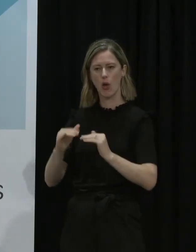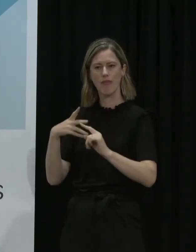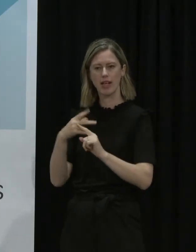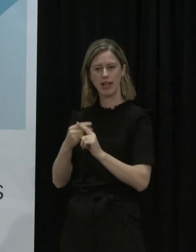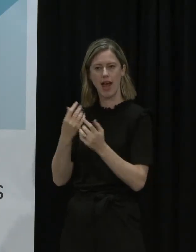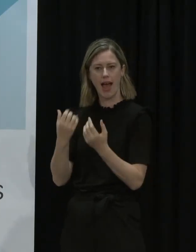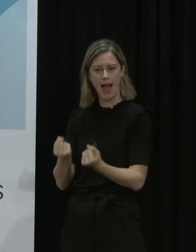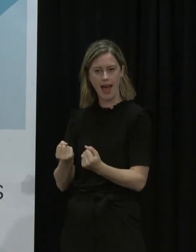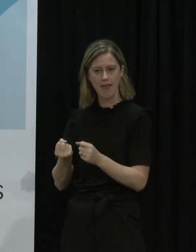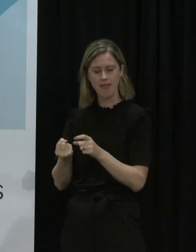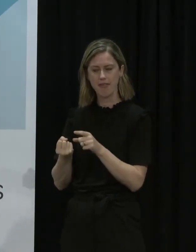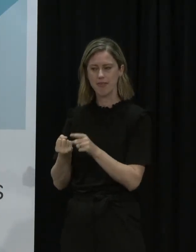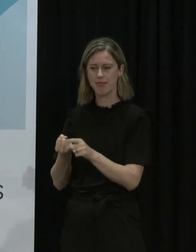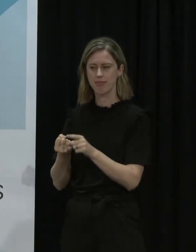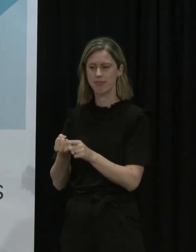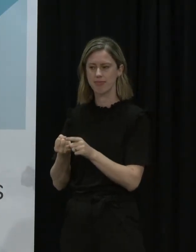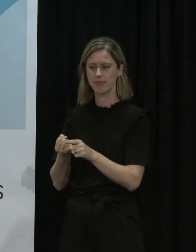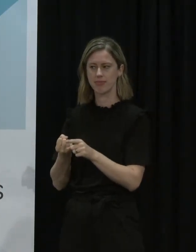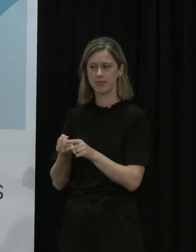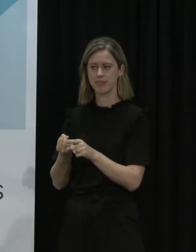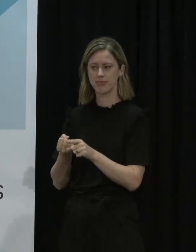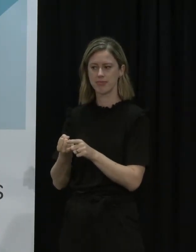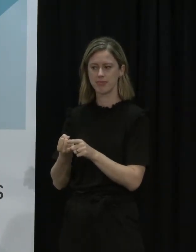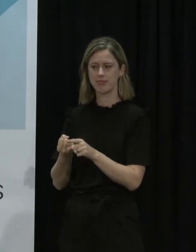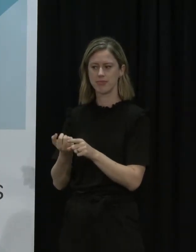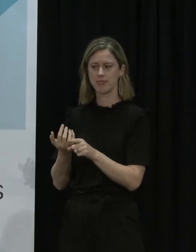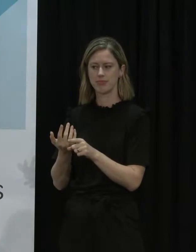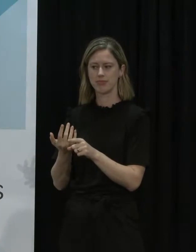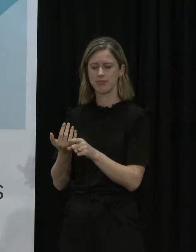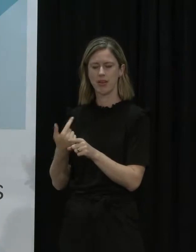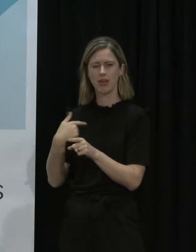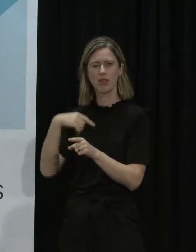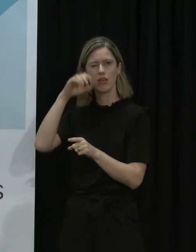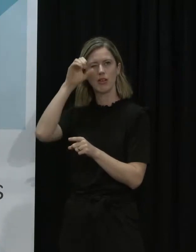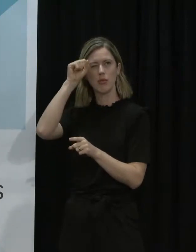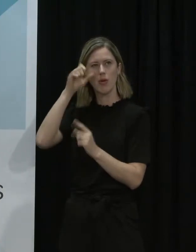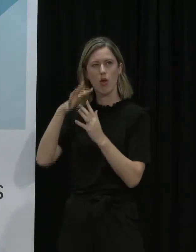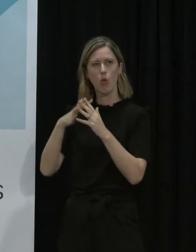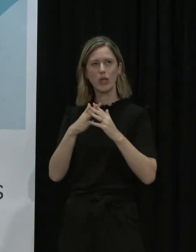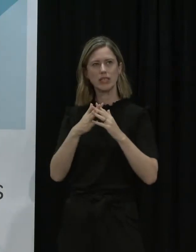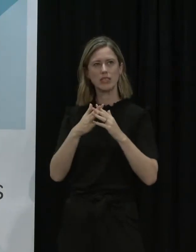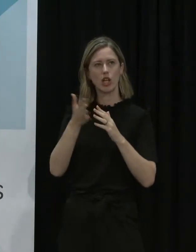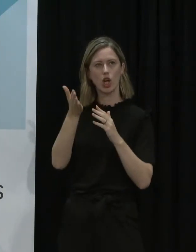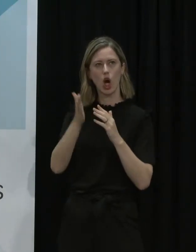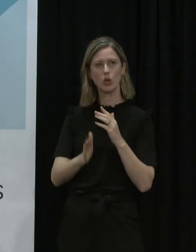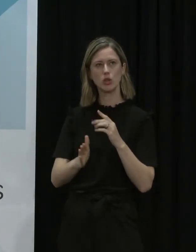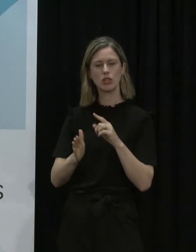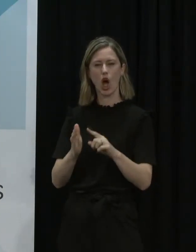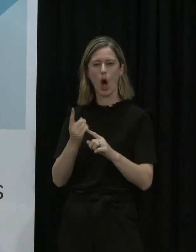there are pockets of the South Island and some districts that